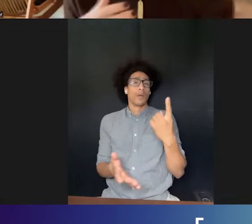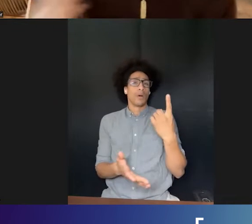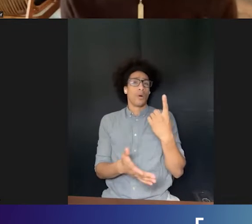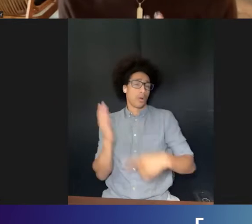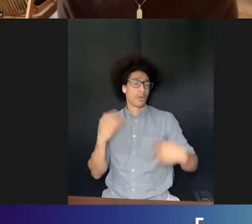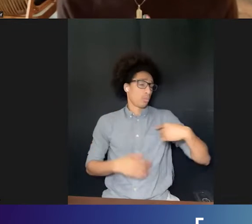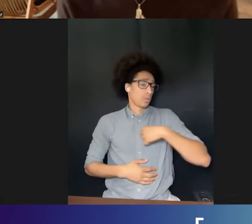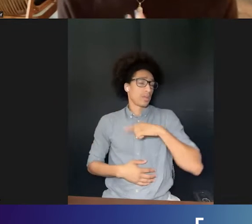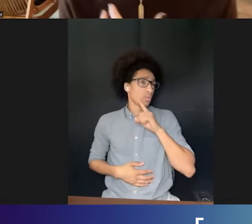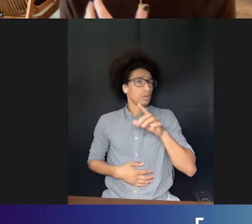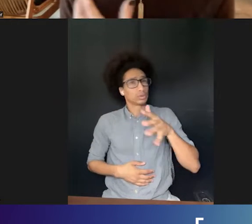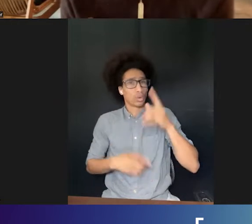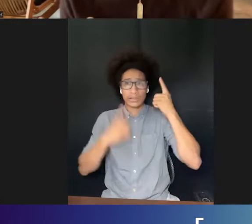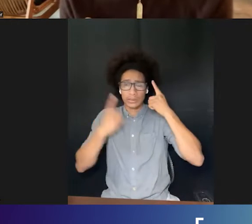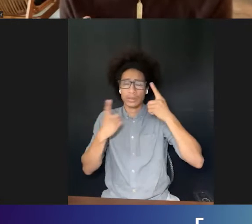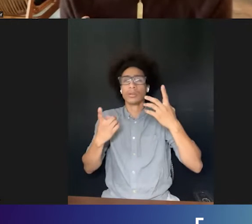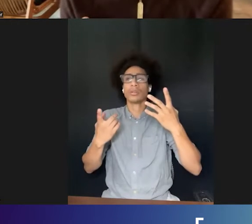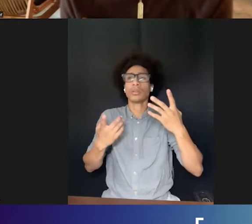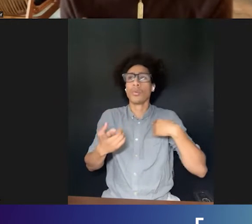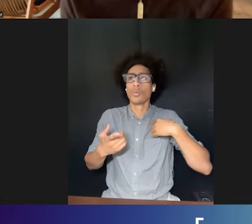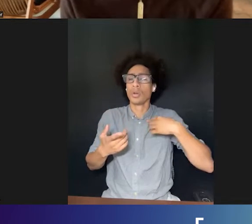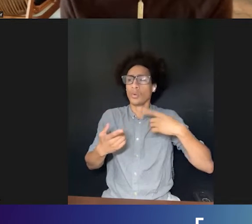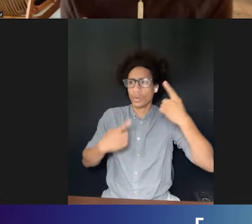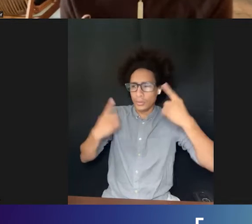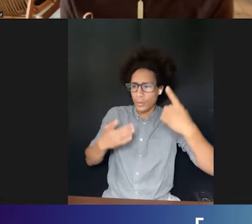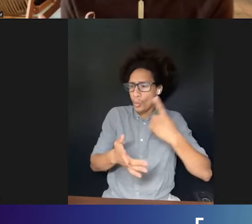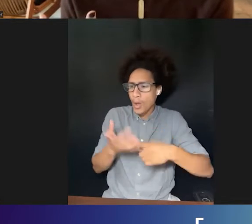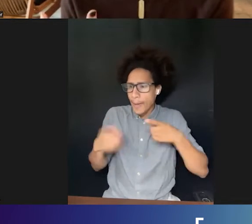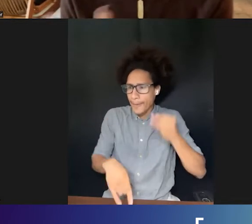what happens if we don't find distribution for this film, you know,